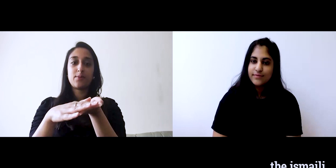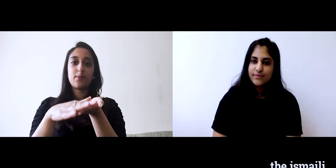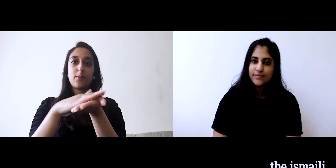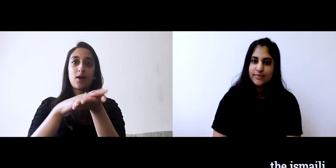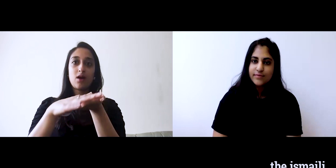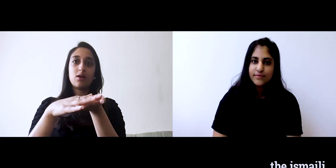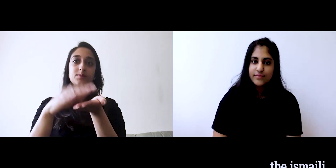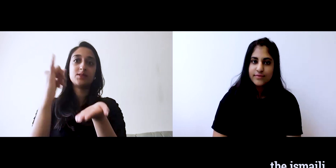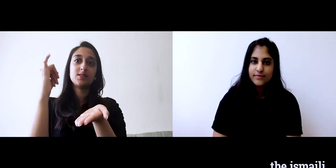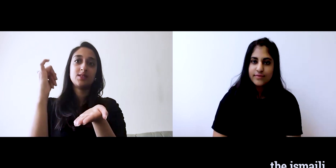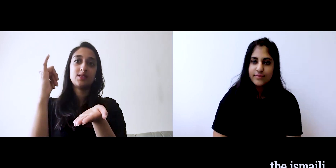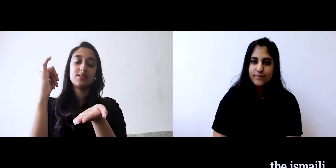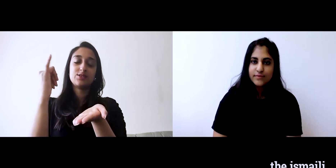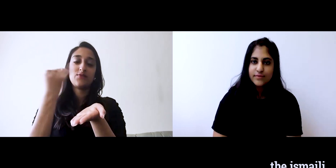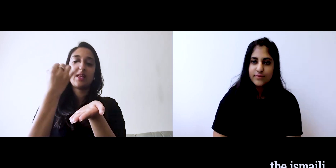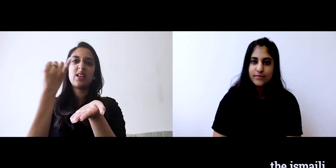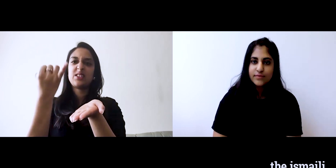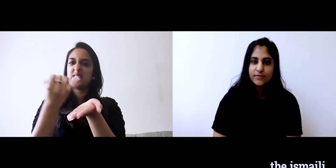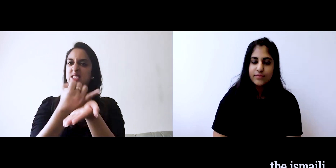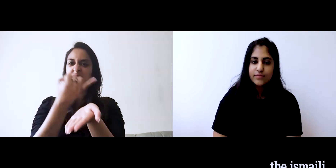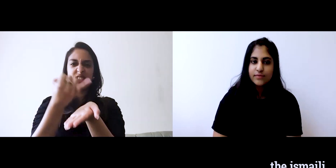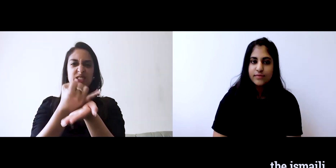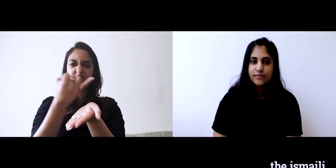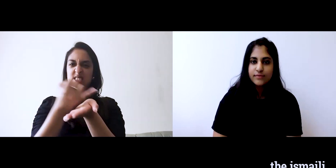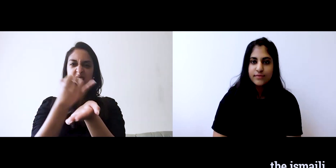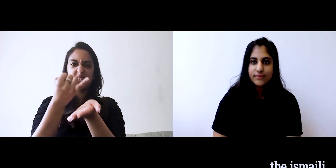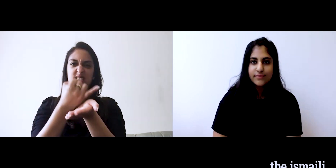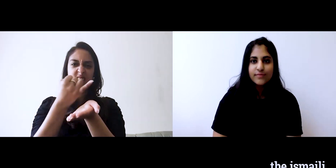So flat palm, little finger, disgusting